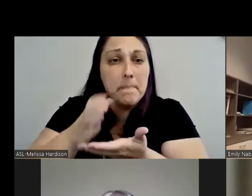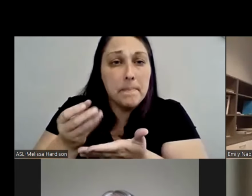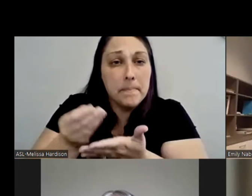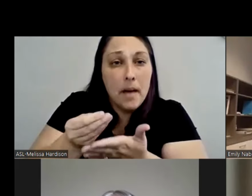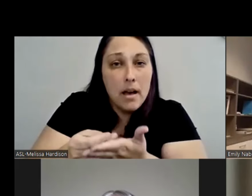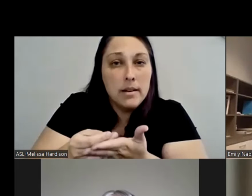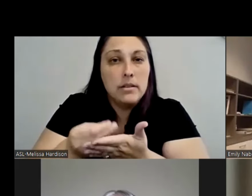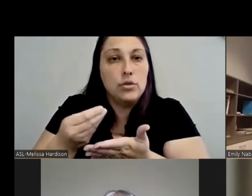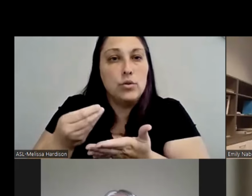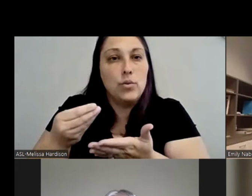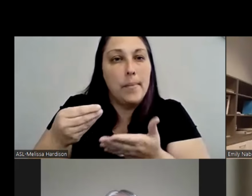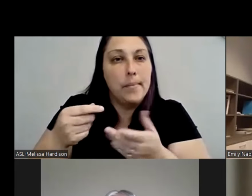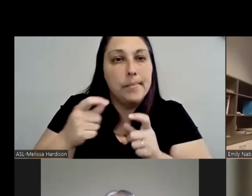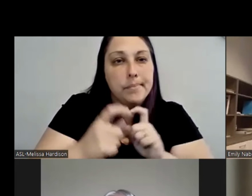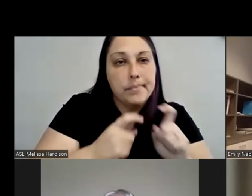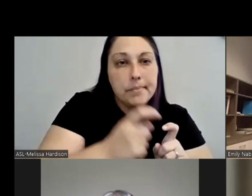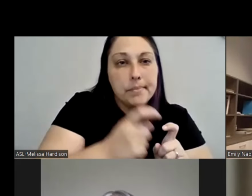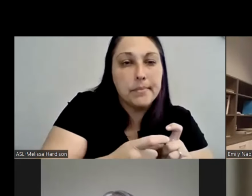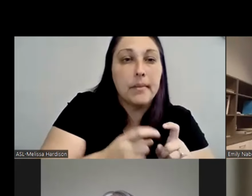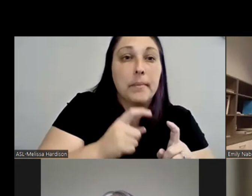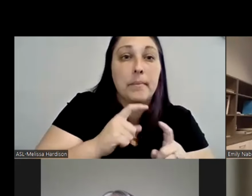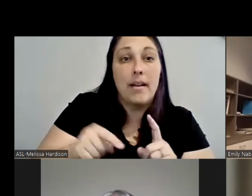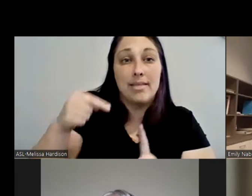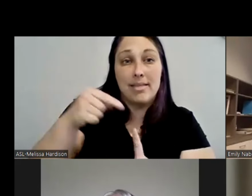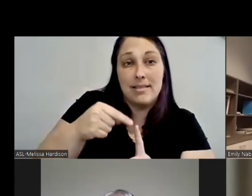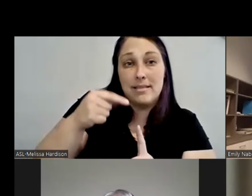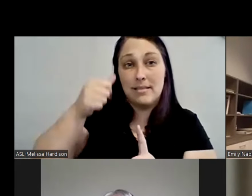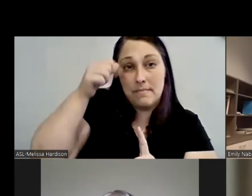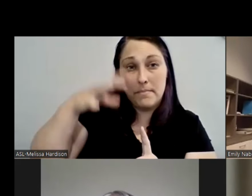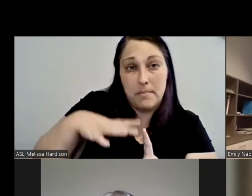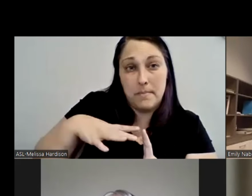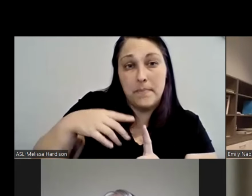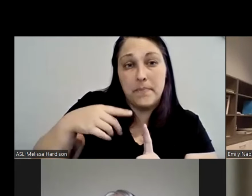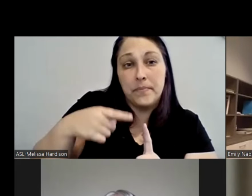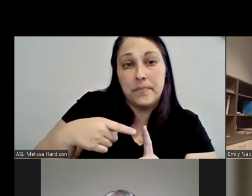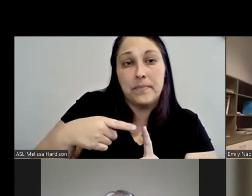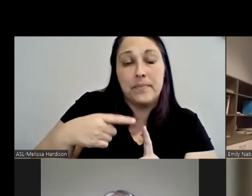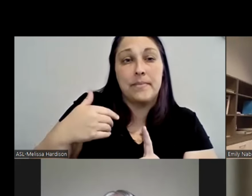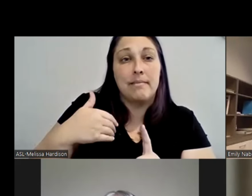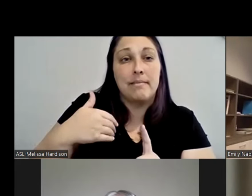We've enjoyed working with you, and working with ACL on a variety of projects.